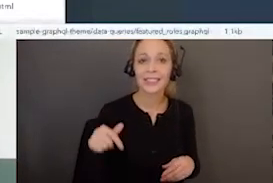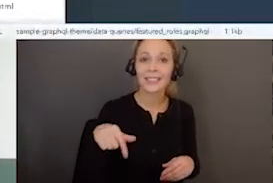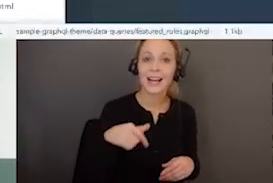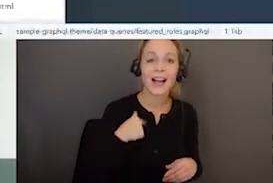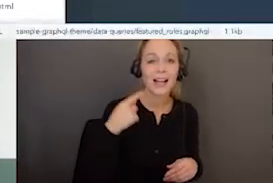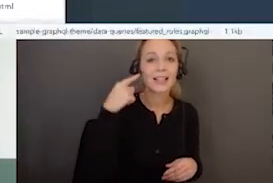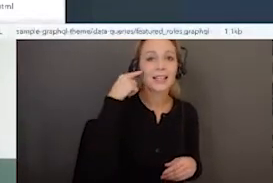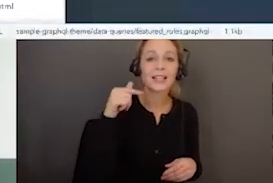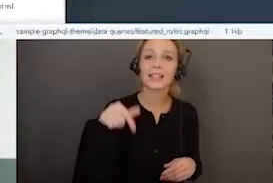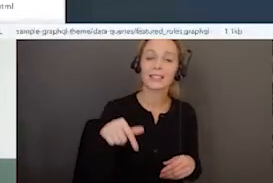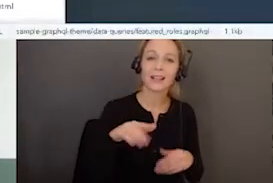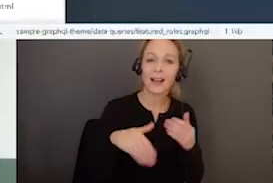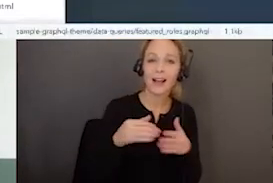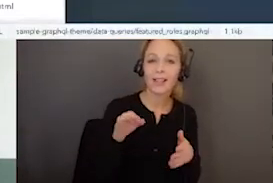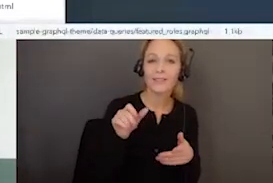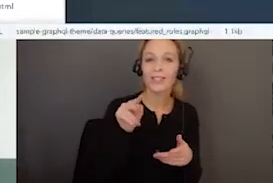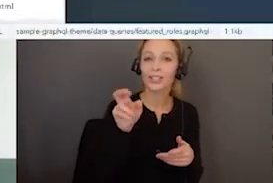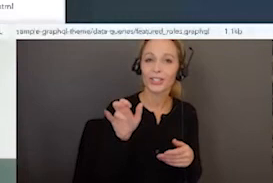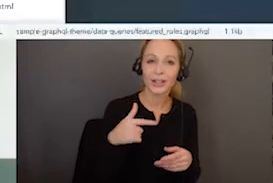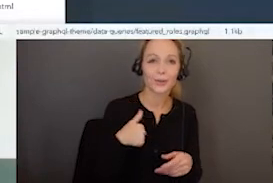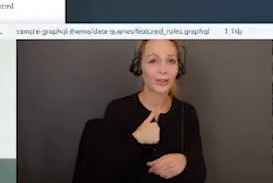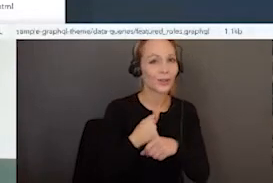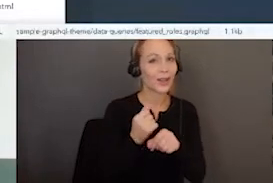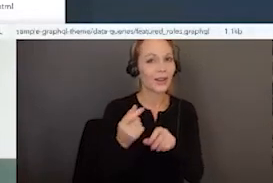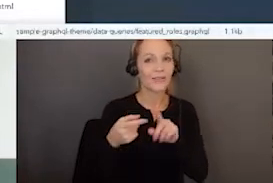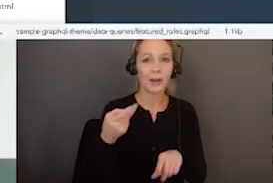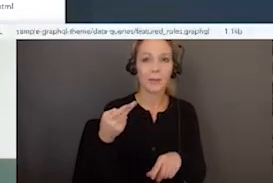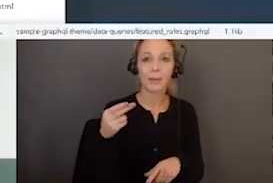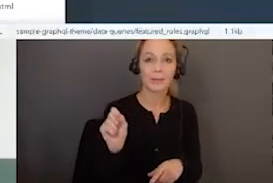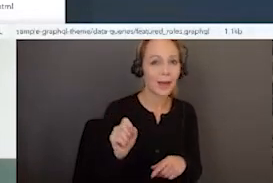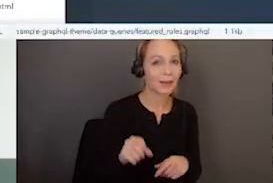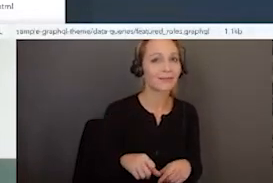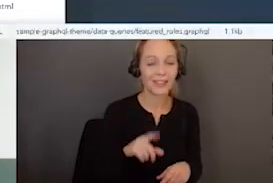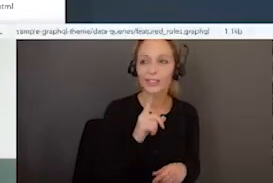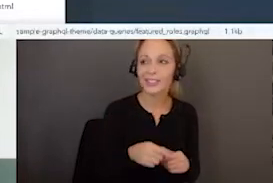THESE ARE THE FEATURES THAT I HAVE BEEN WAITING FROM